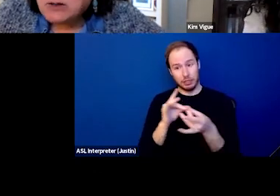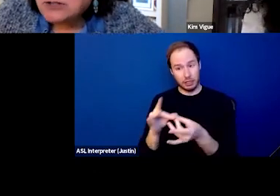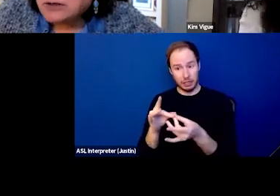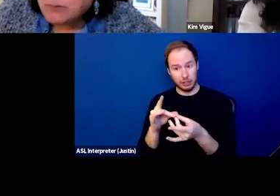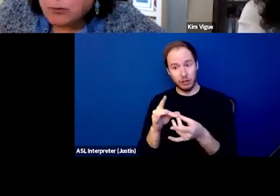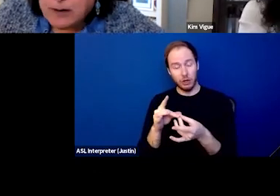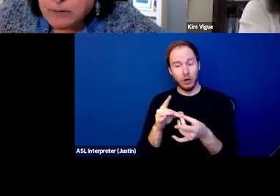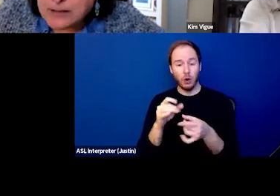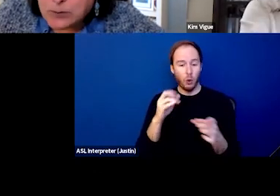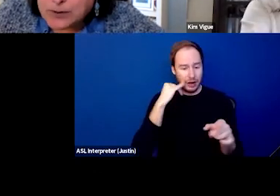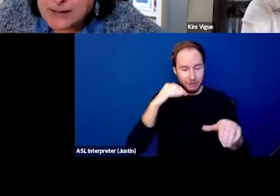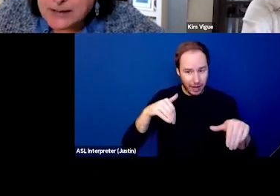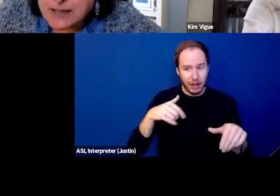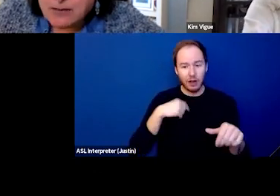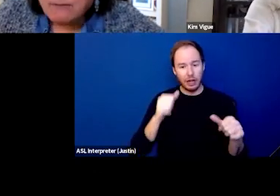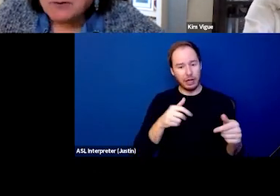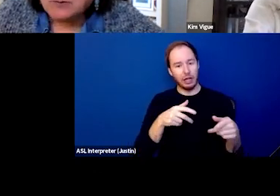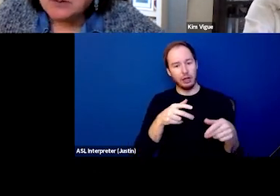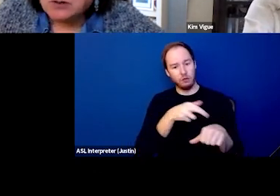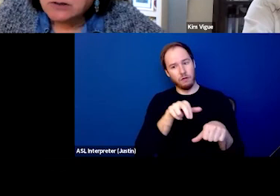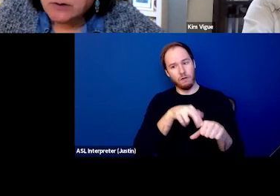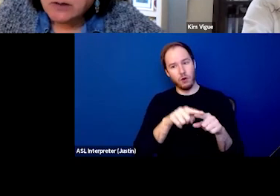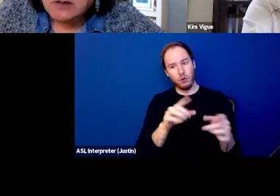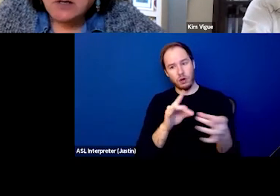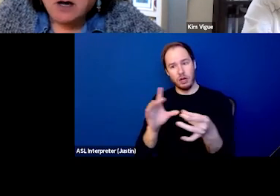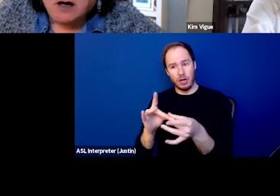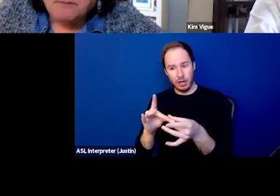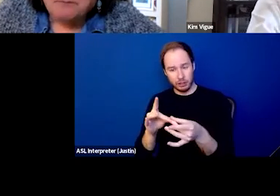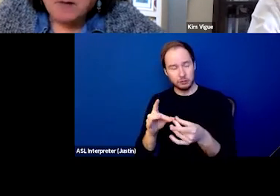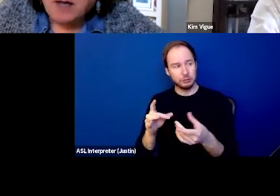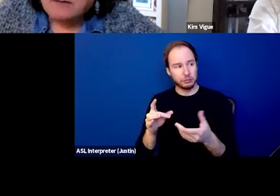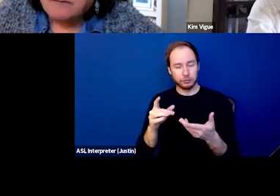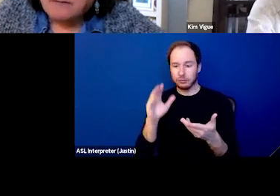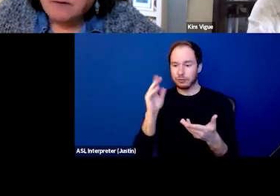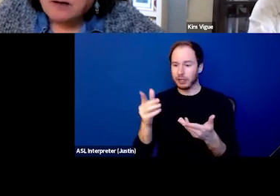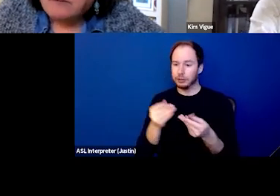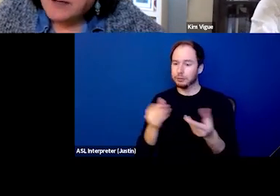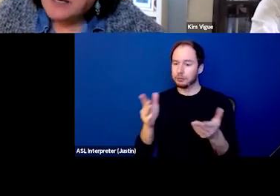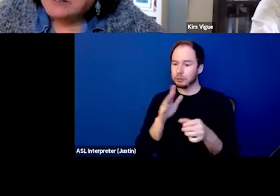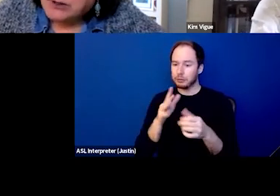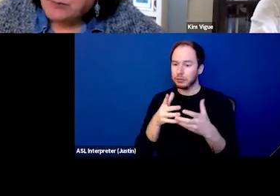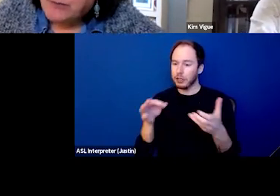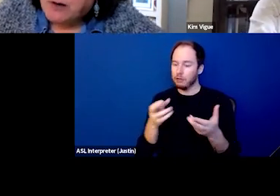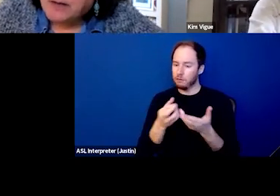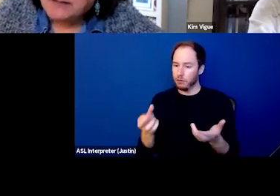So you shared some great resource sources and I think folks will start to look into maybe